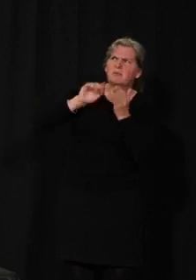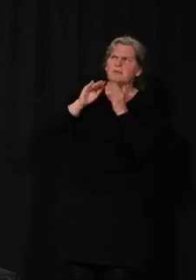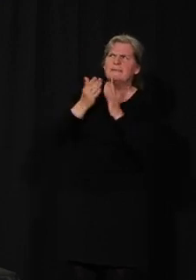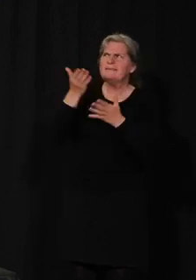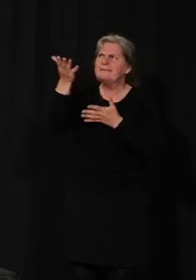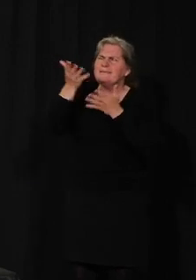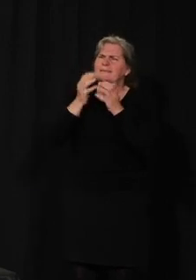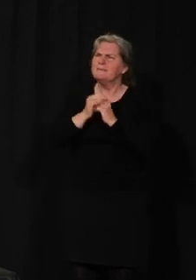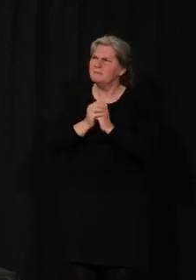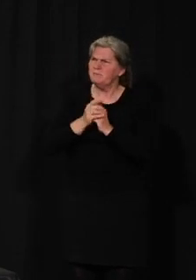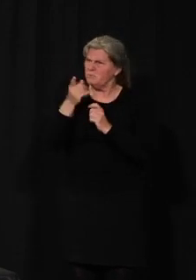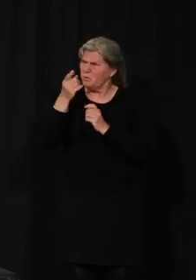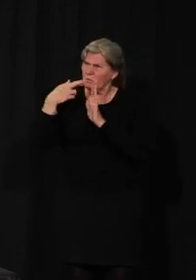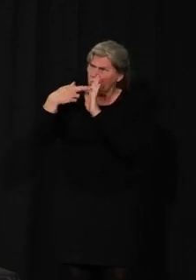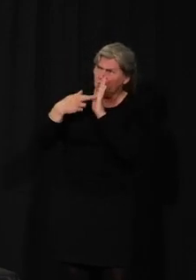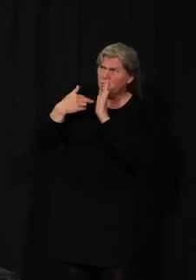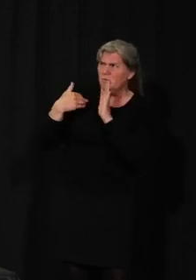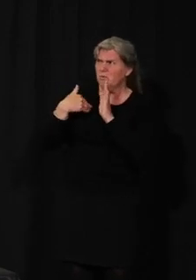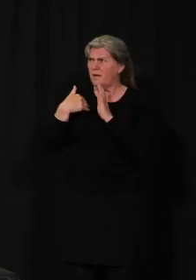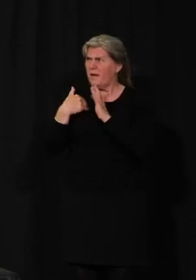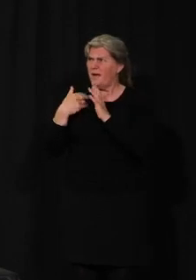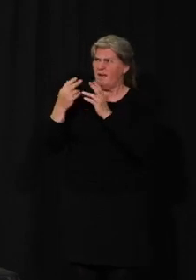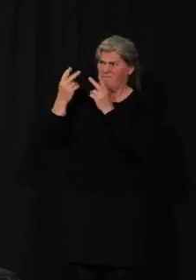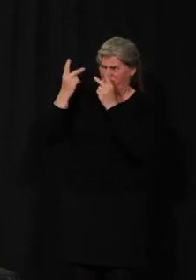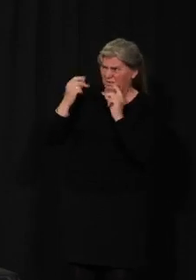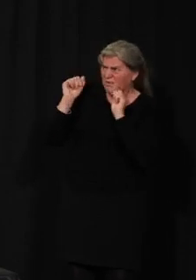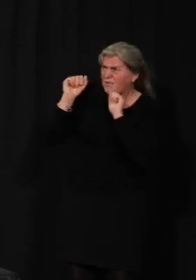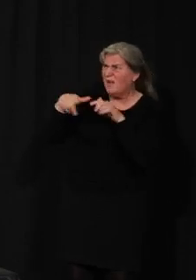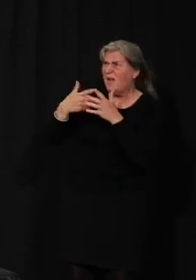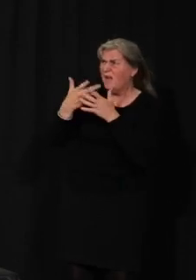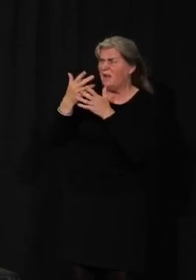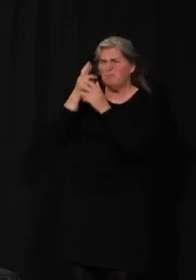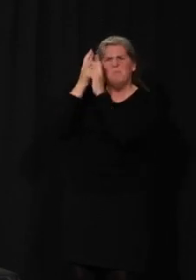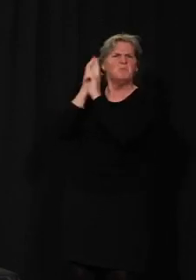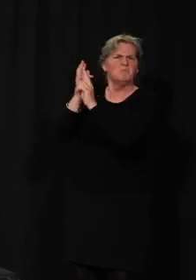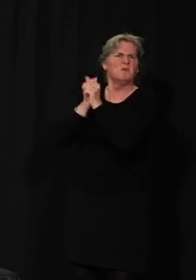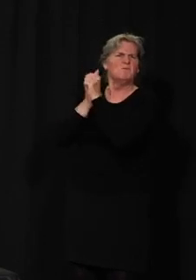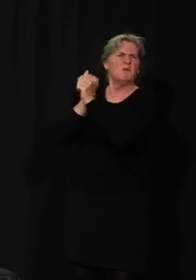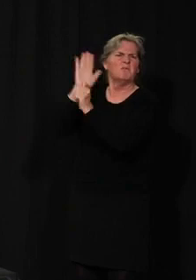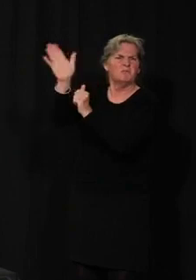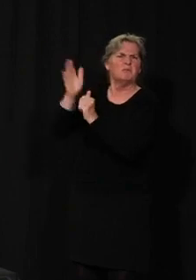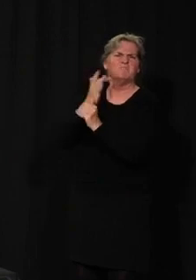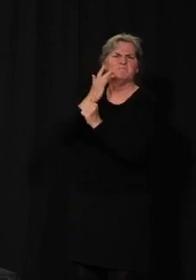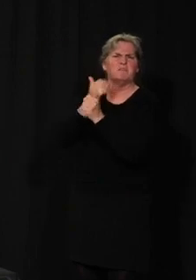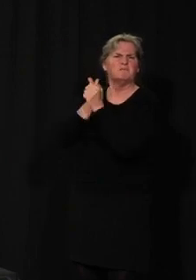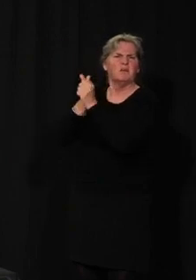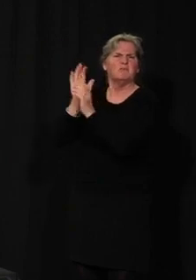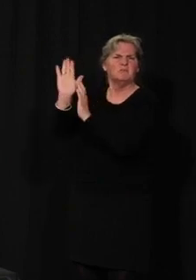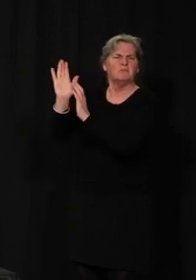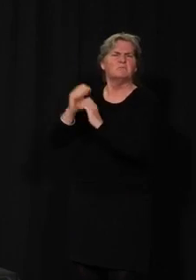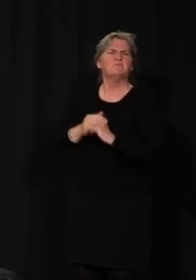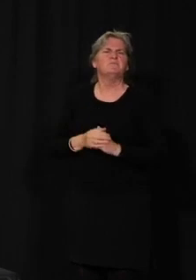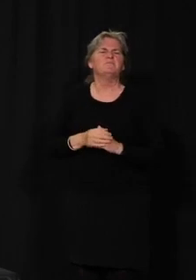and see what they have to say about visitors and please respet their wishes. While for many Yukoners the warm